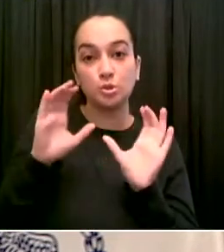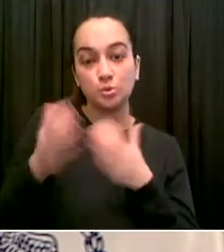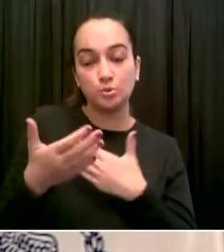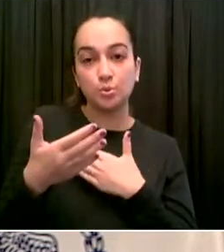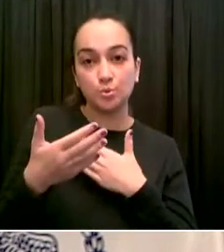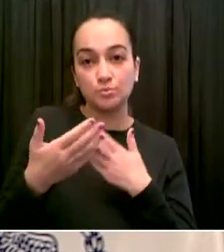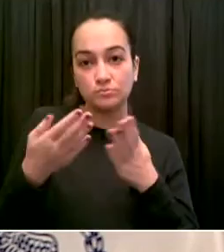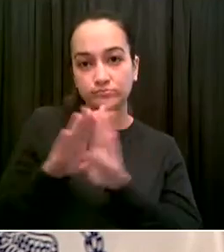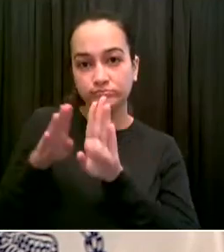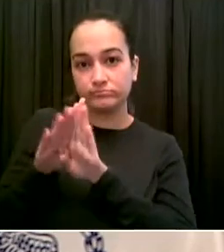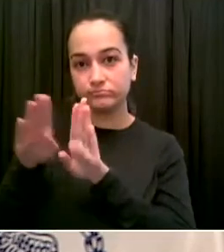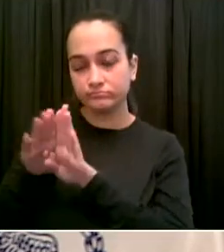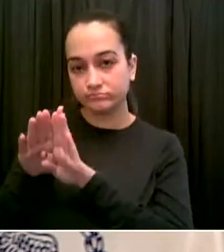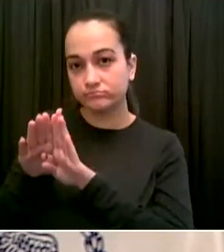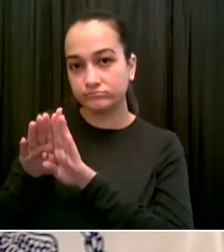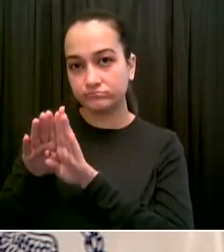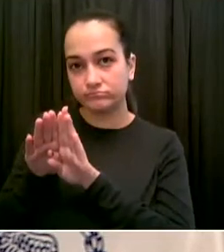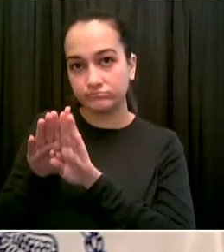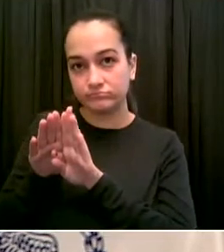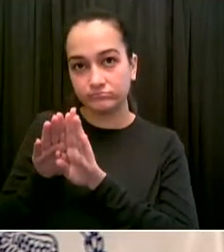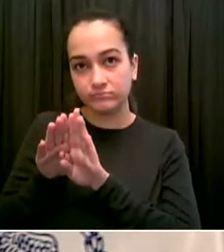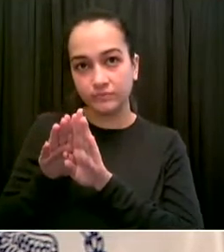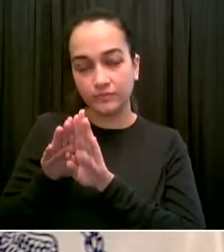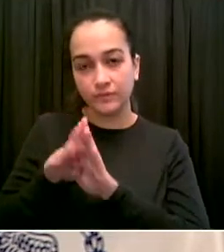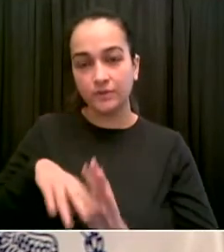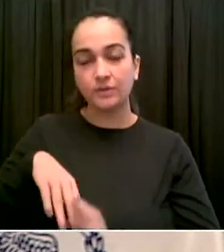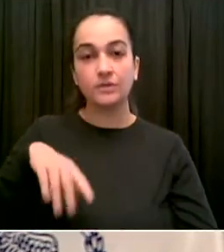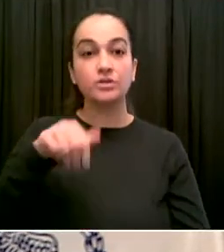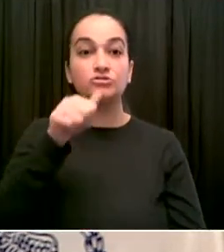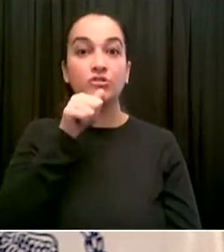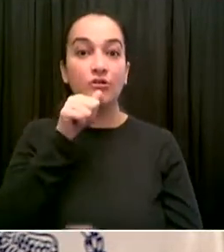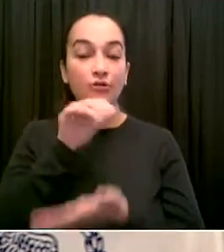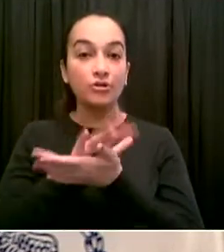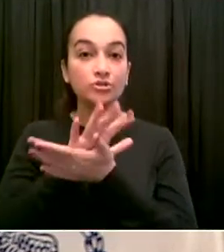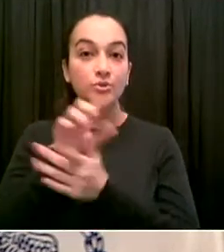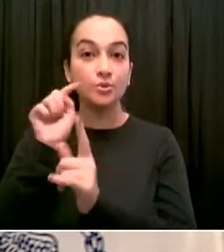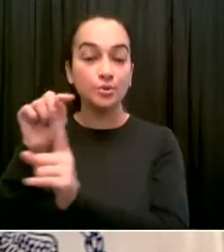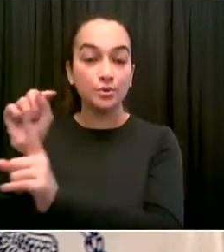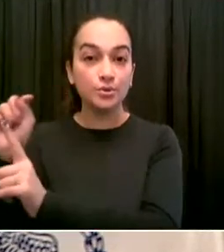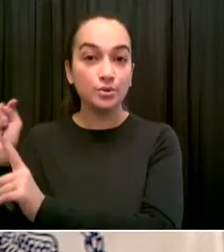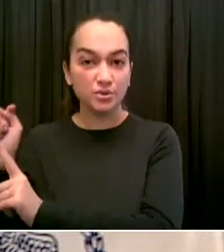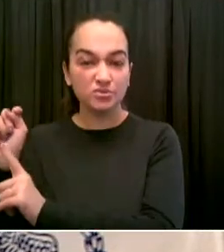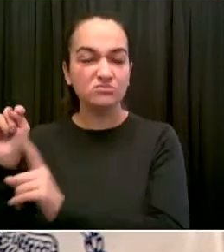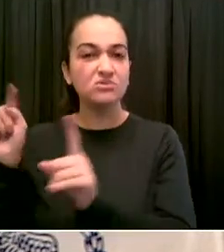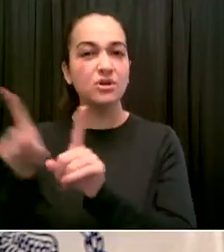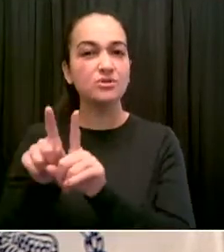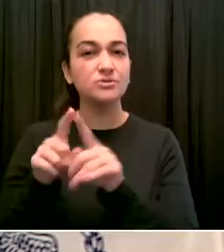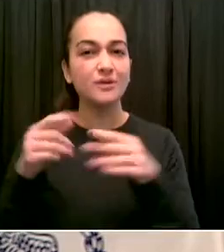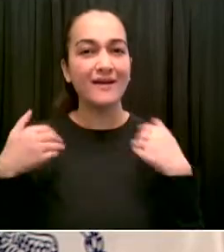CLASSROOMS ATHT HTE CY IT OPERATES. WE DO KNOW THERE HAS BEEN